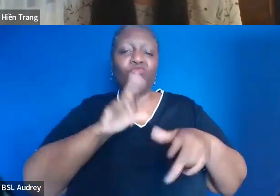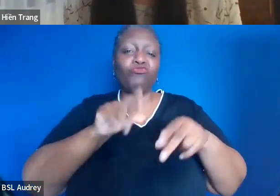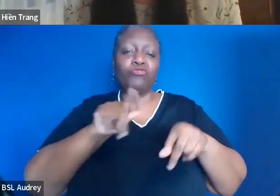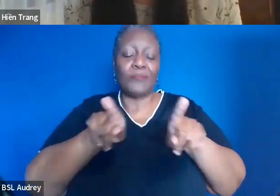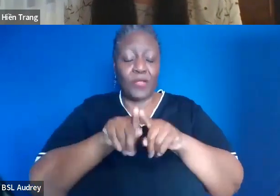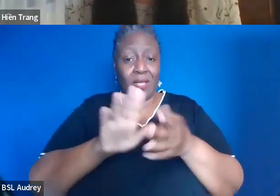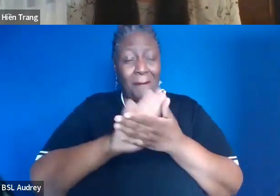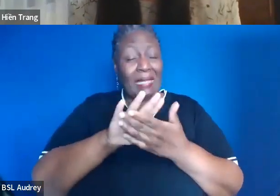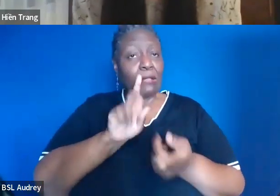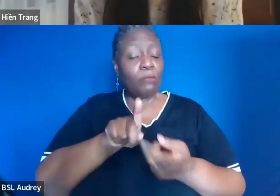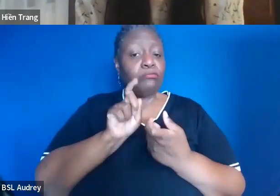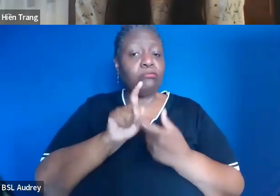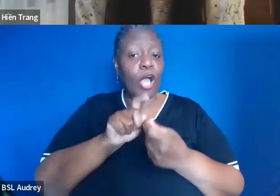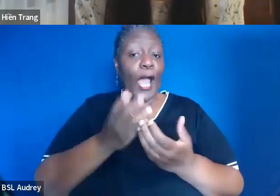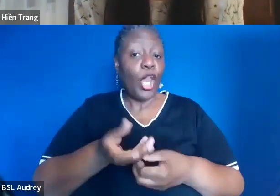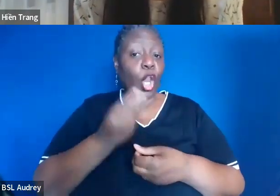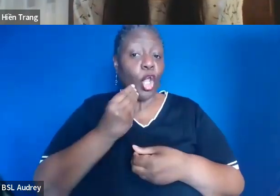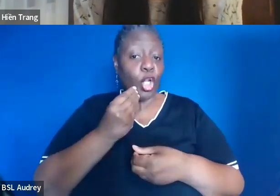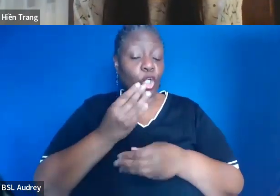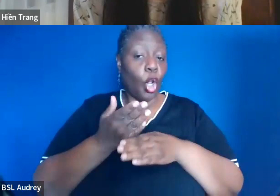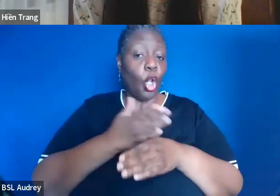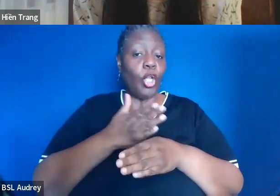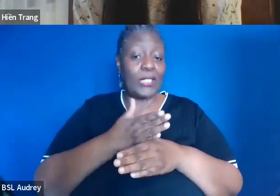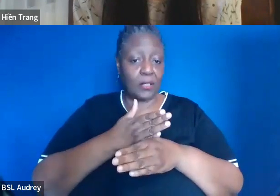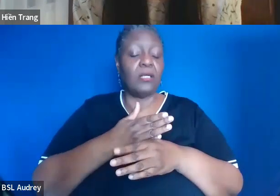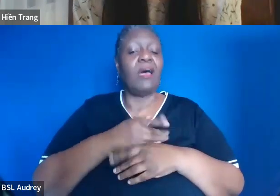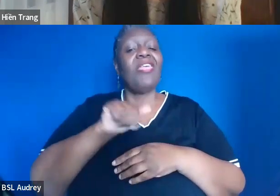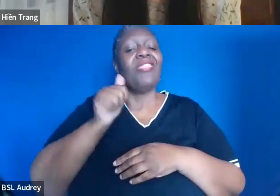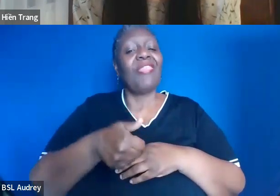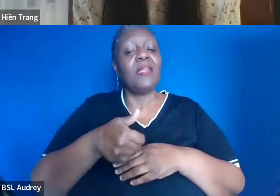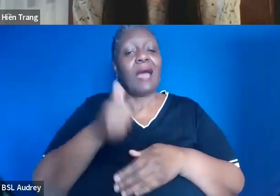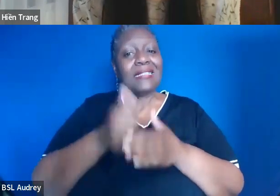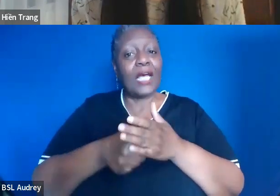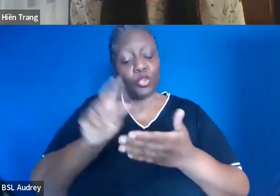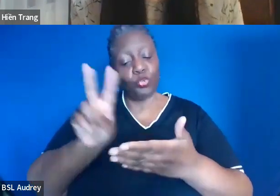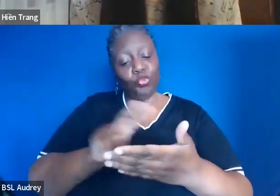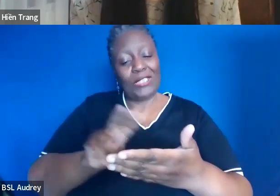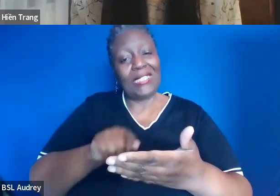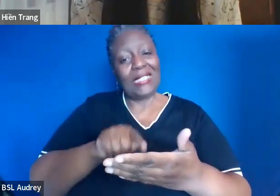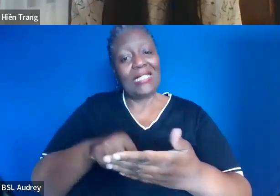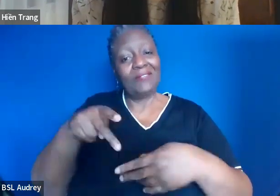learned to speak it early on that way and then I learned how to start reading it through karaoke